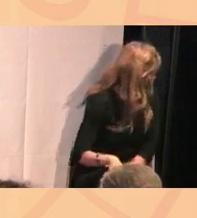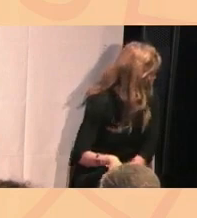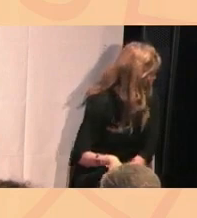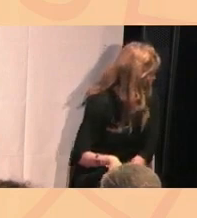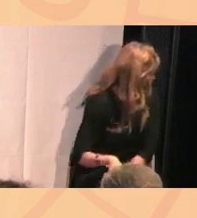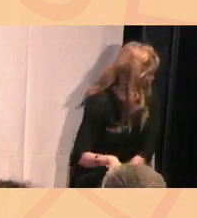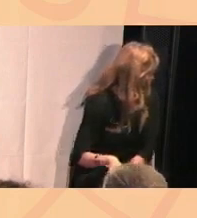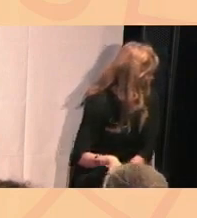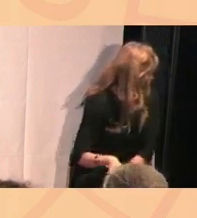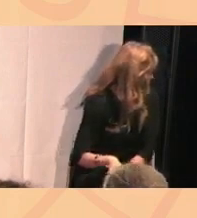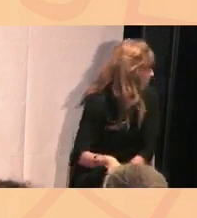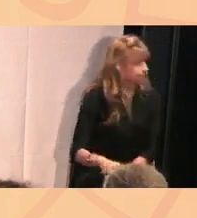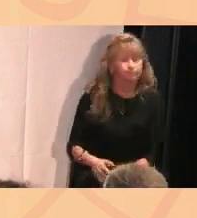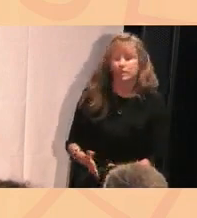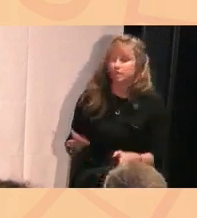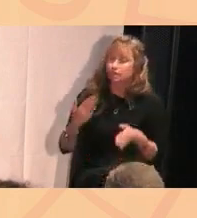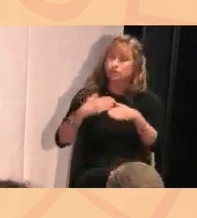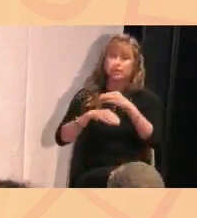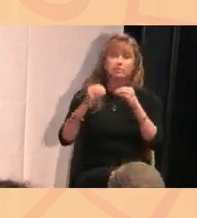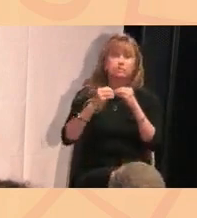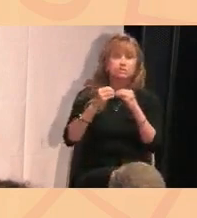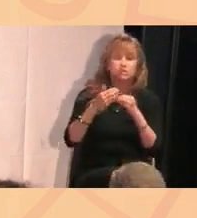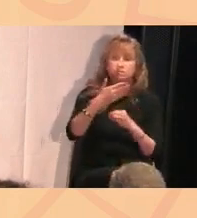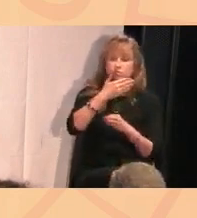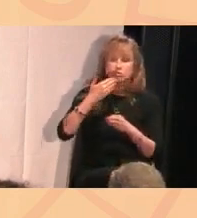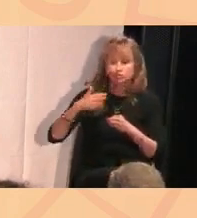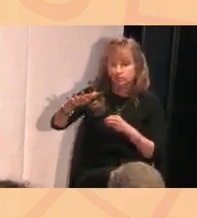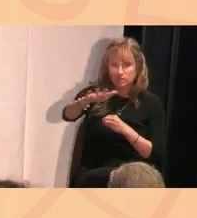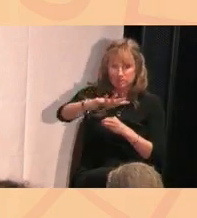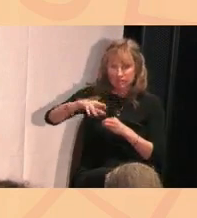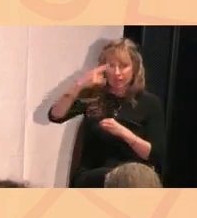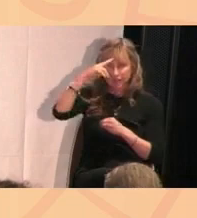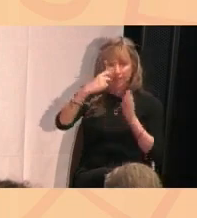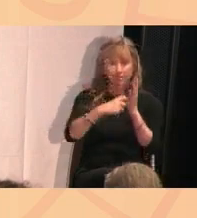Can you speak to these two works, please? Yeah.